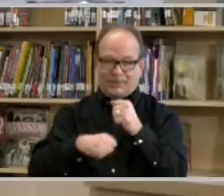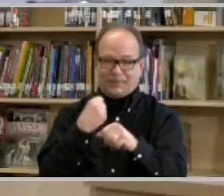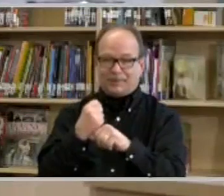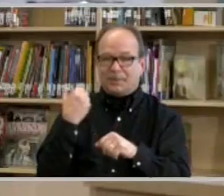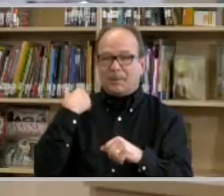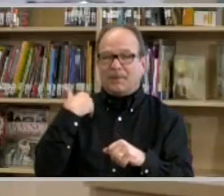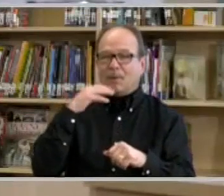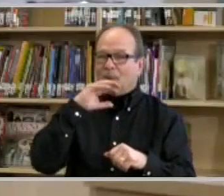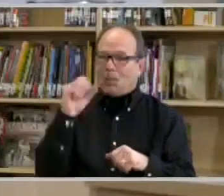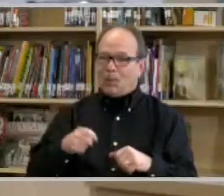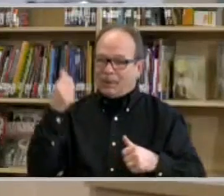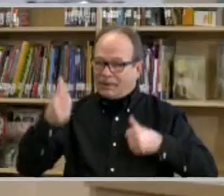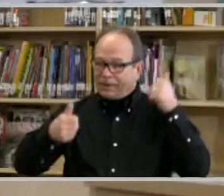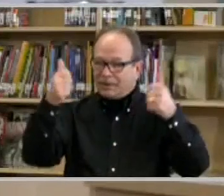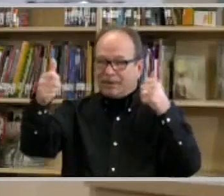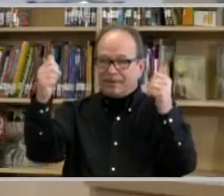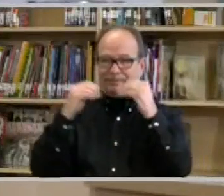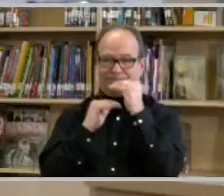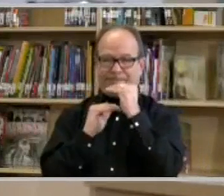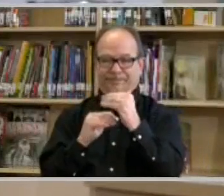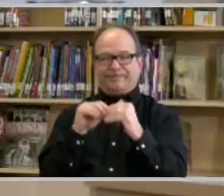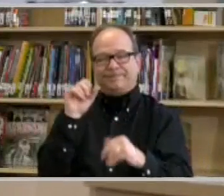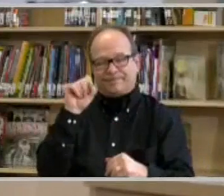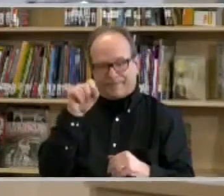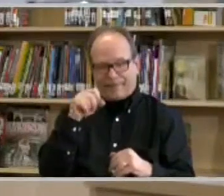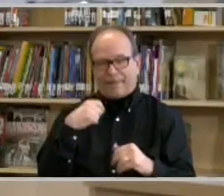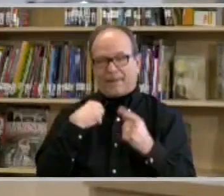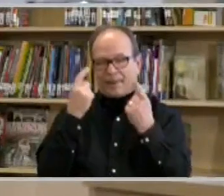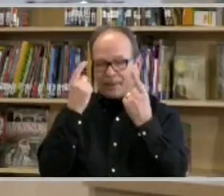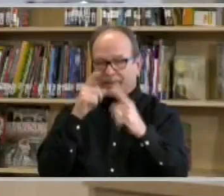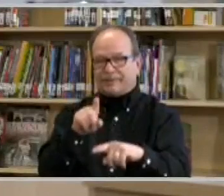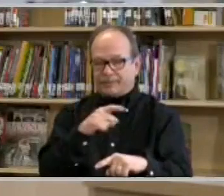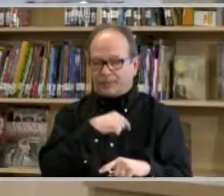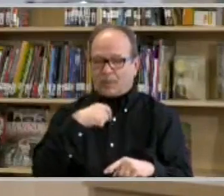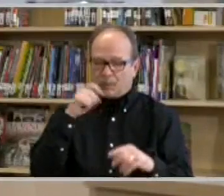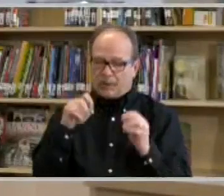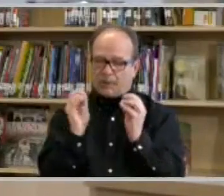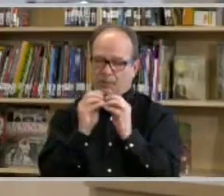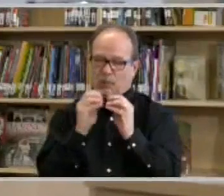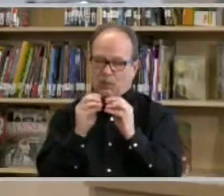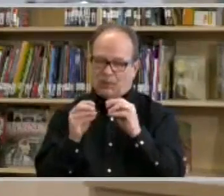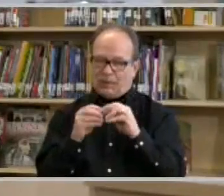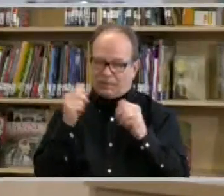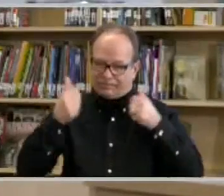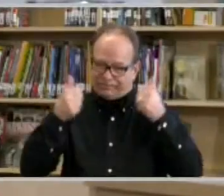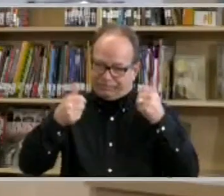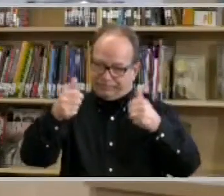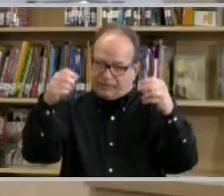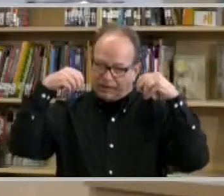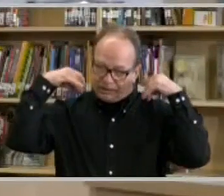IN 100 YEARS AND SO MORE THAN THAT PROBABLY.